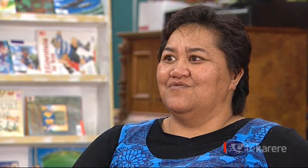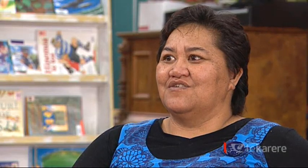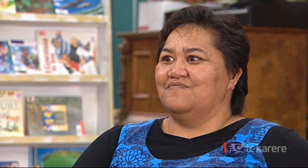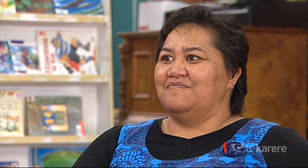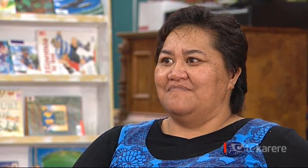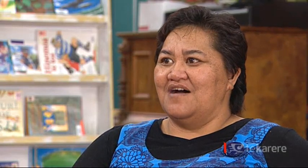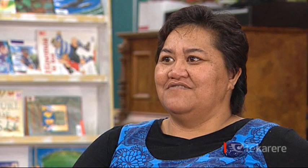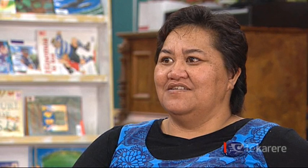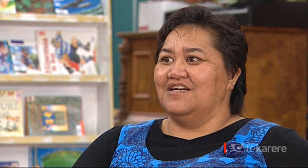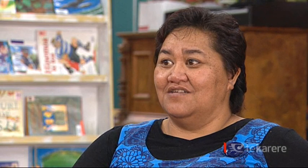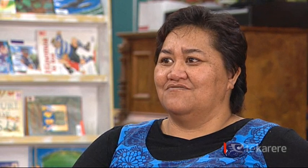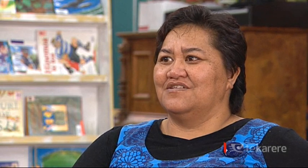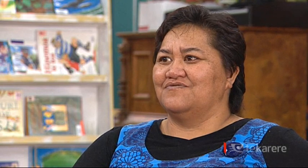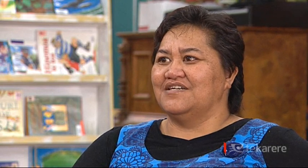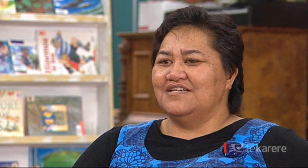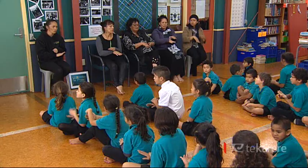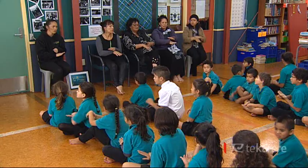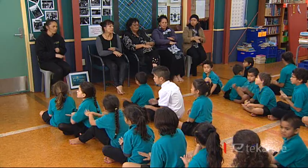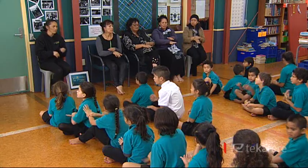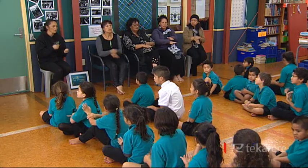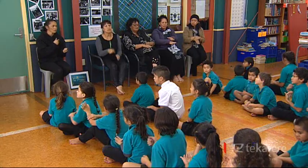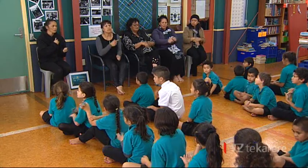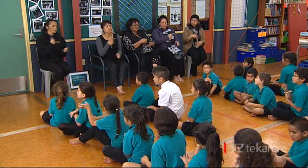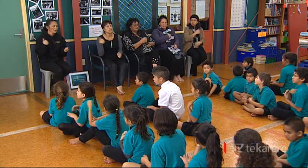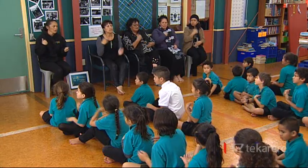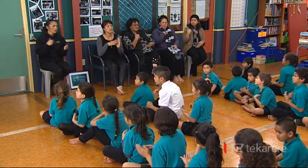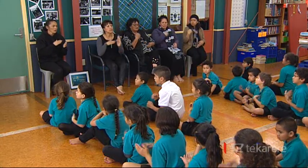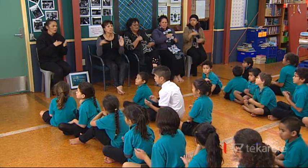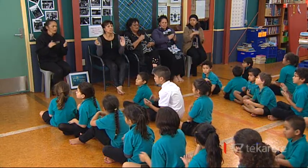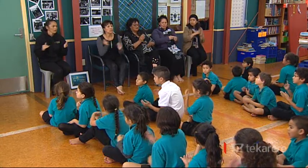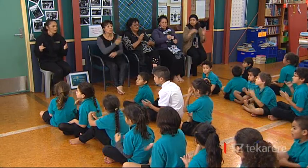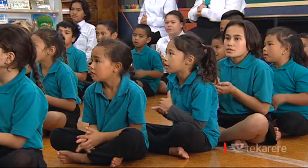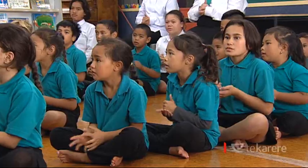We have been doing sign language in our school for 16 years.